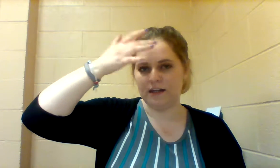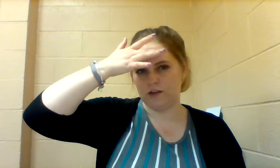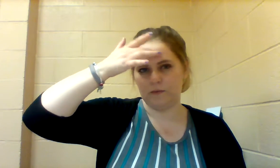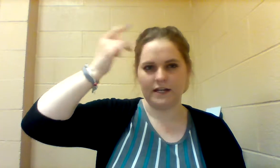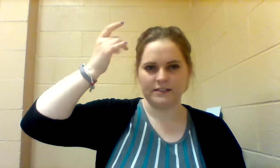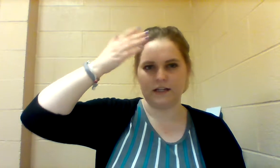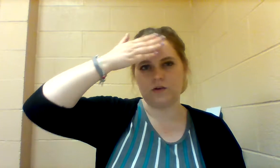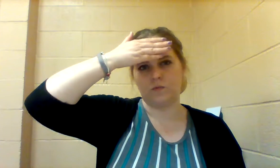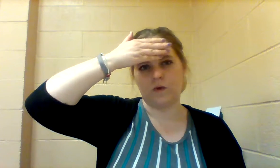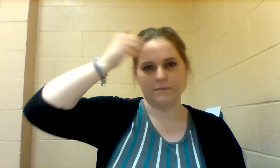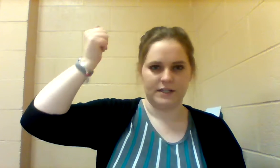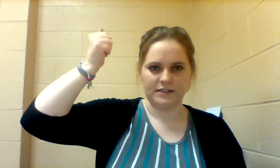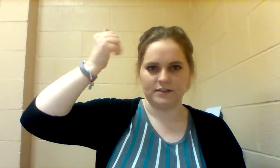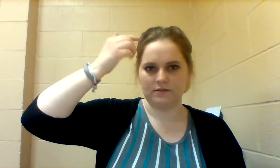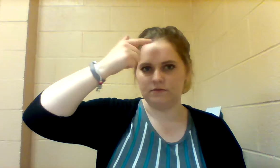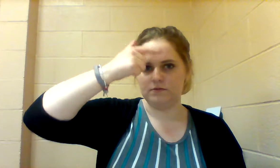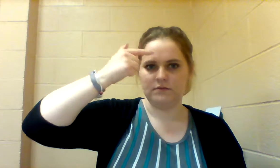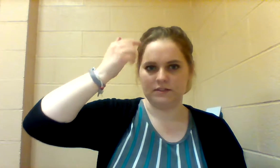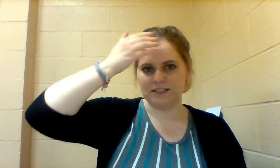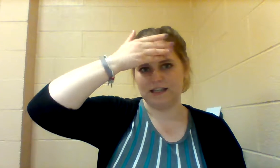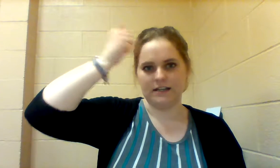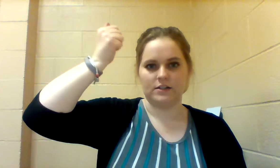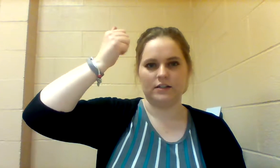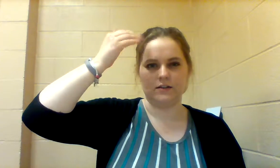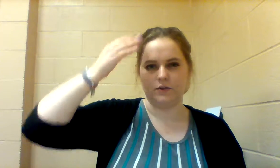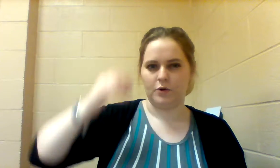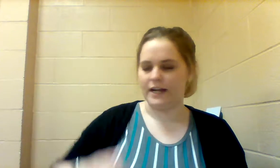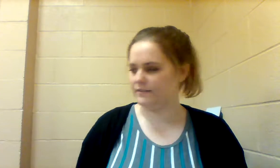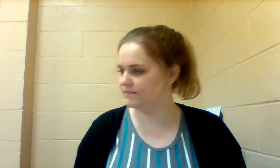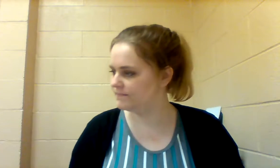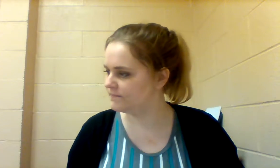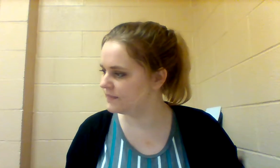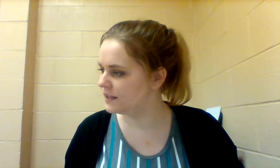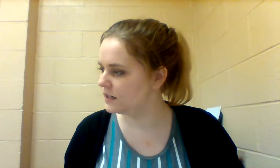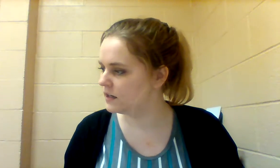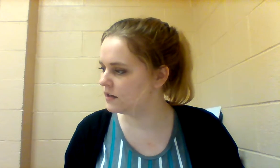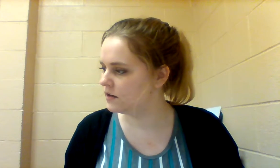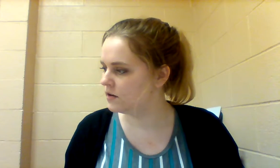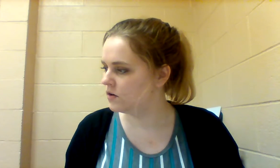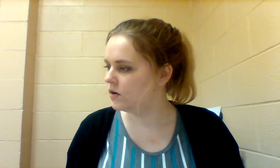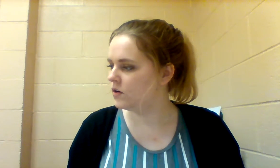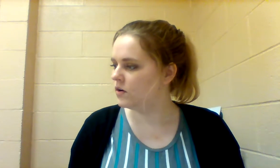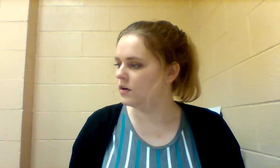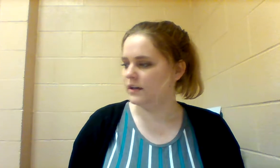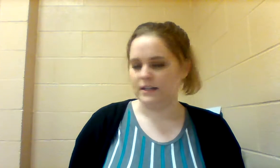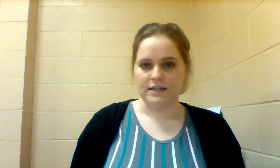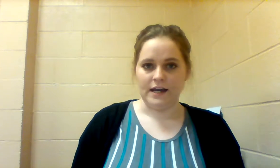either way it's like you're wiping the slate clean of your brain